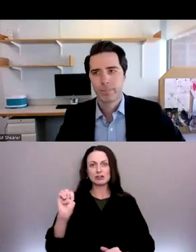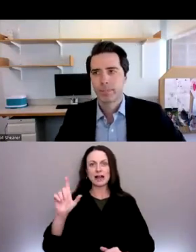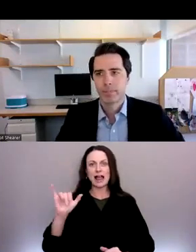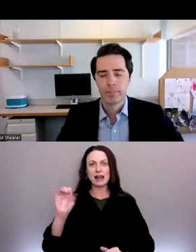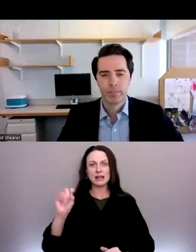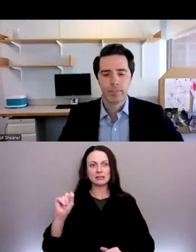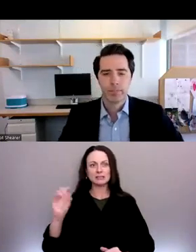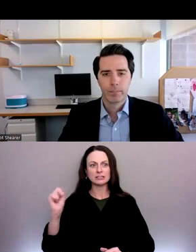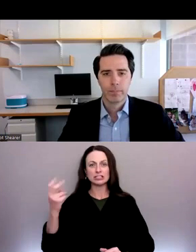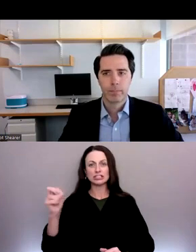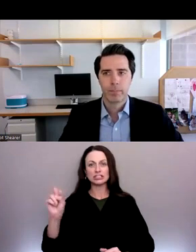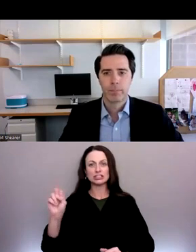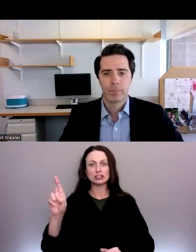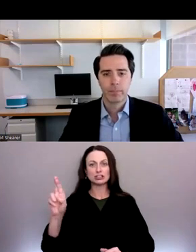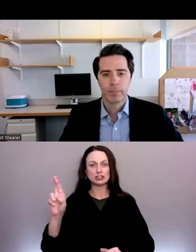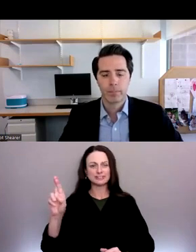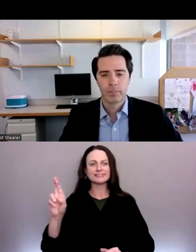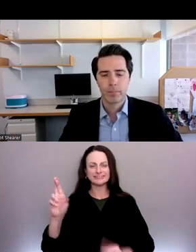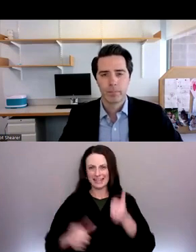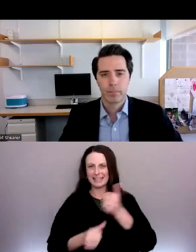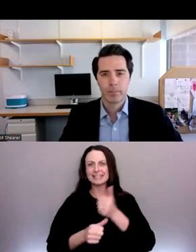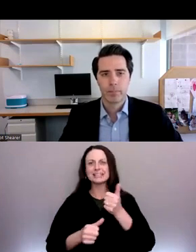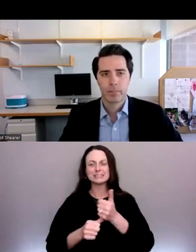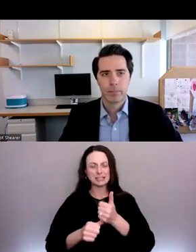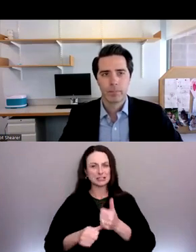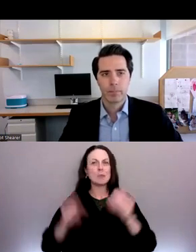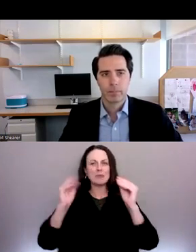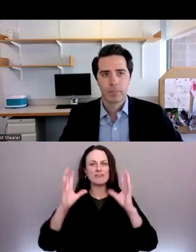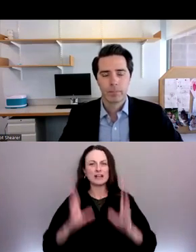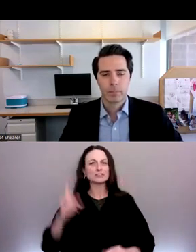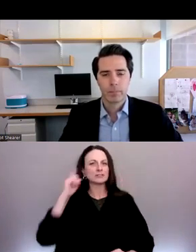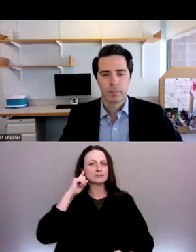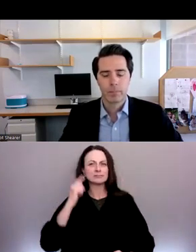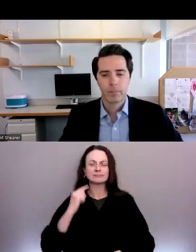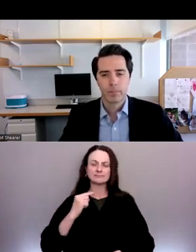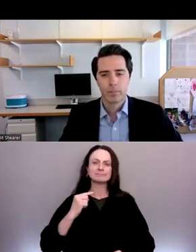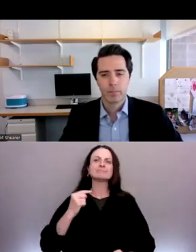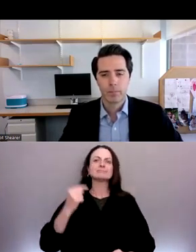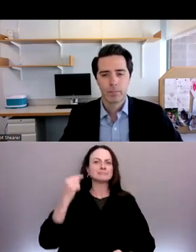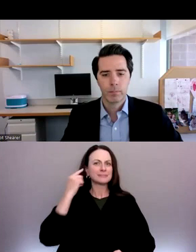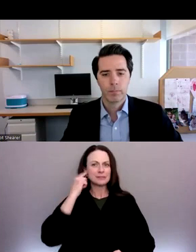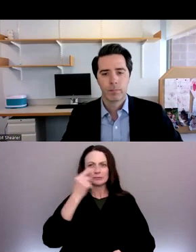who is an assistant professor of otolaryngology head and neck surgery at